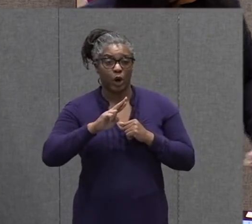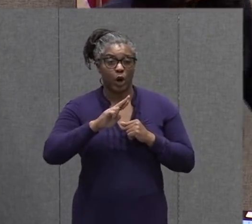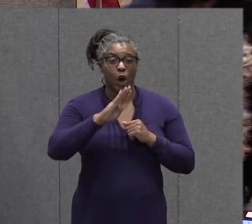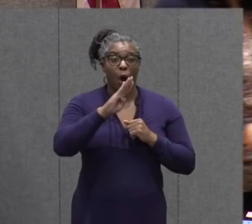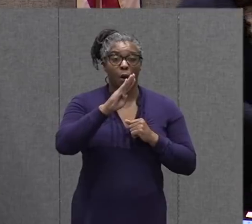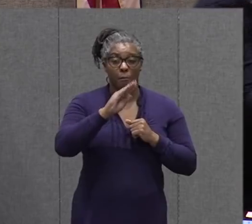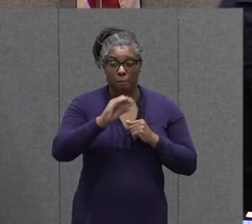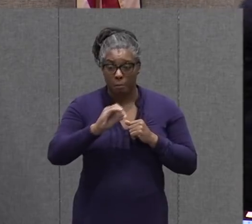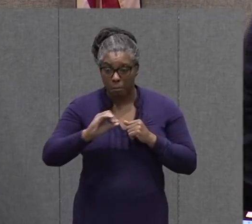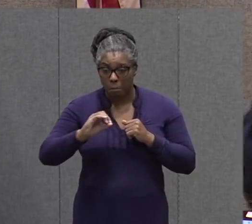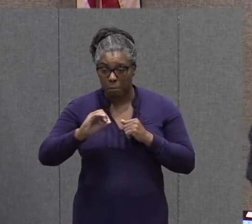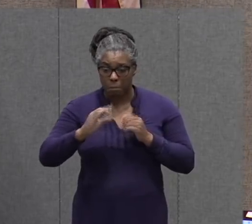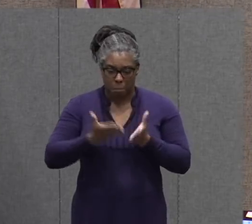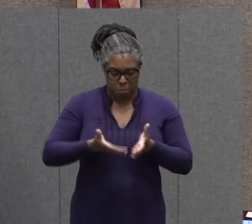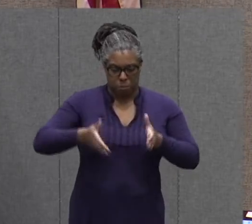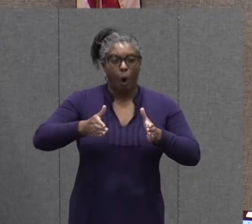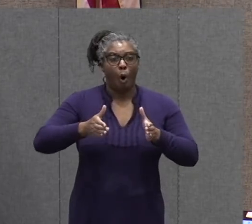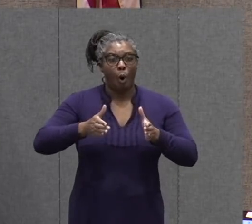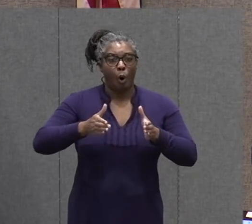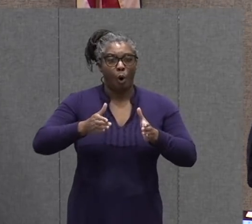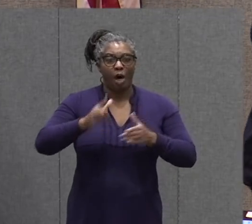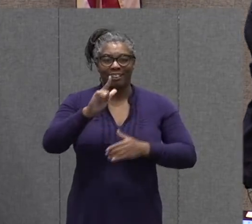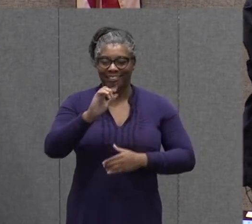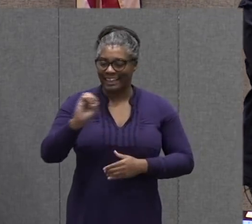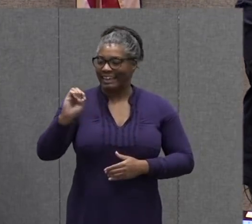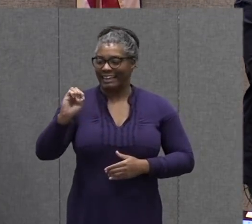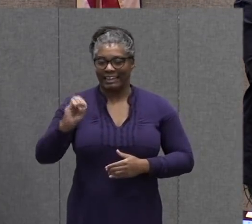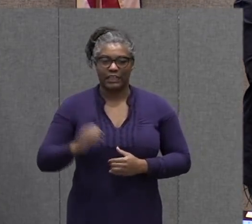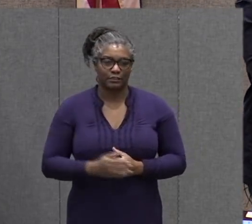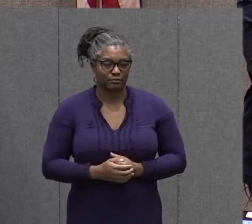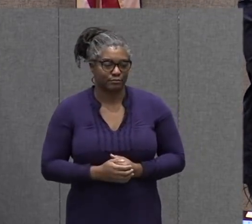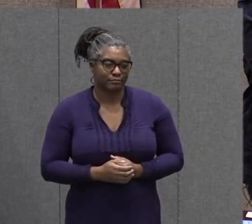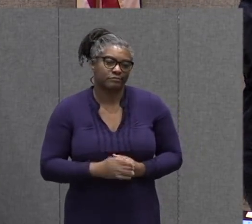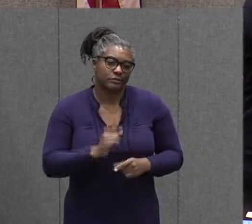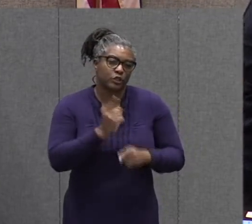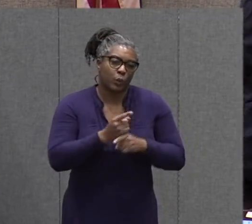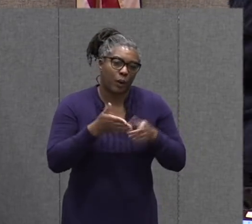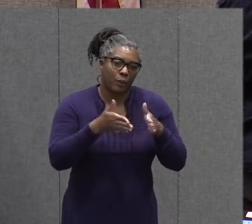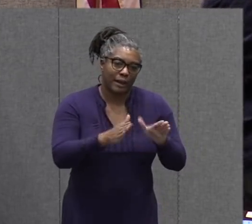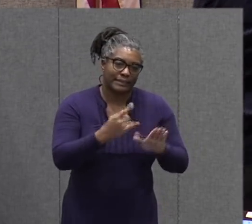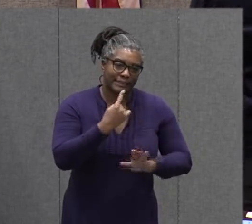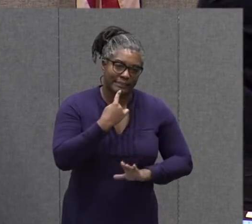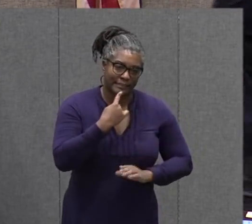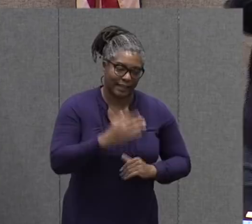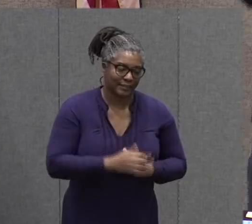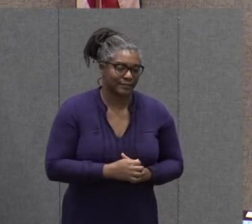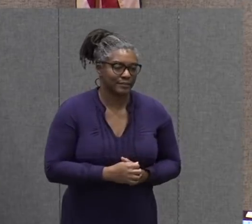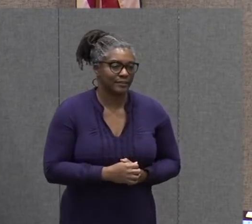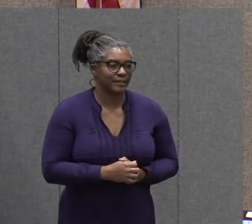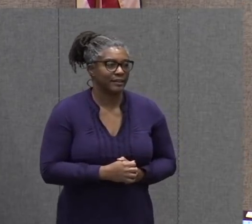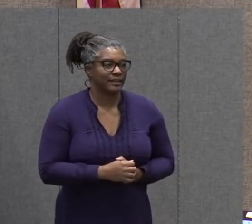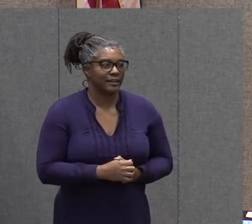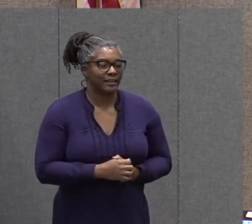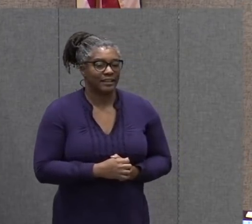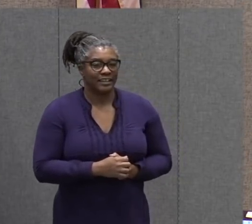Like yester.. not yesterday but... potatoes. [Miss Martindale] cinquain and (mumbles).